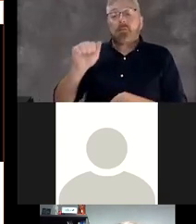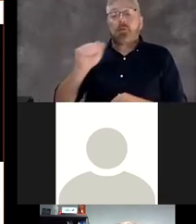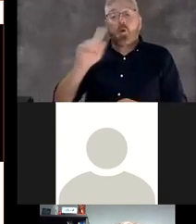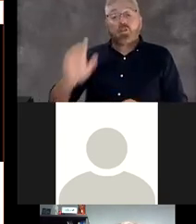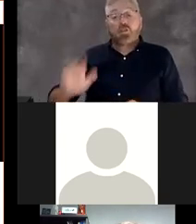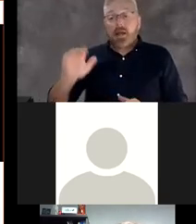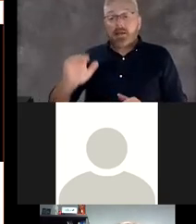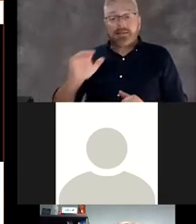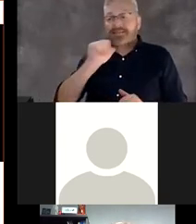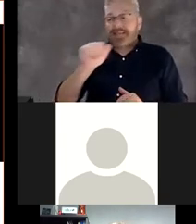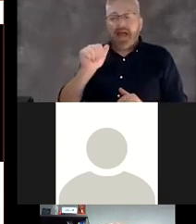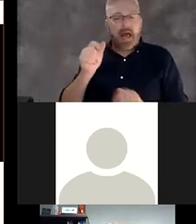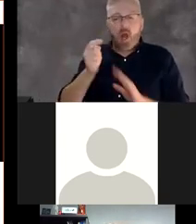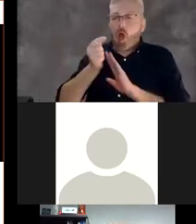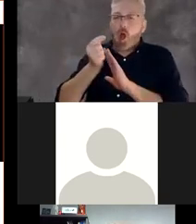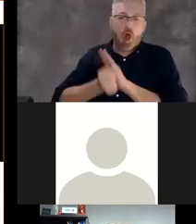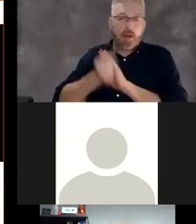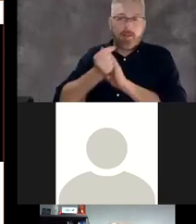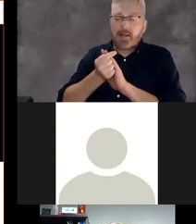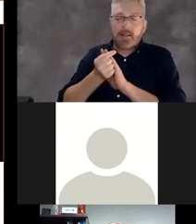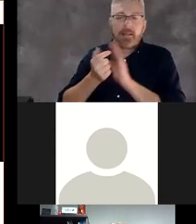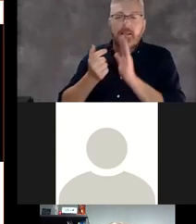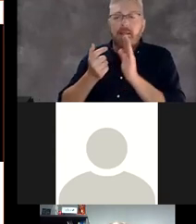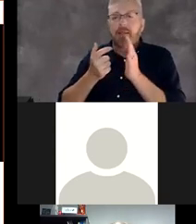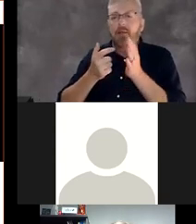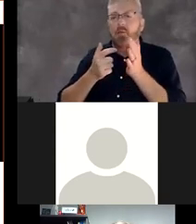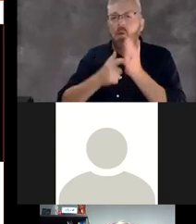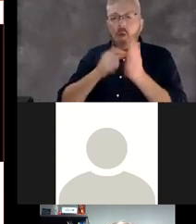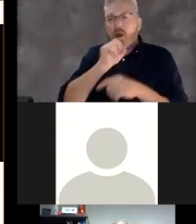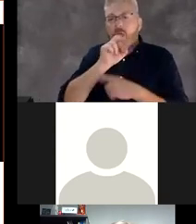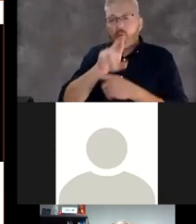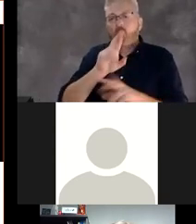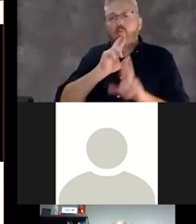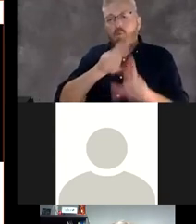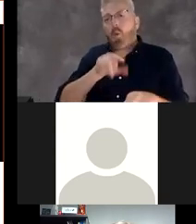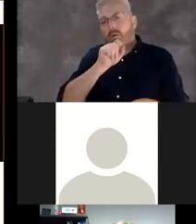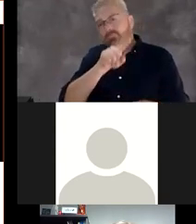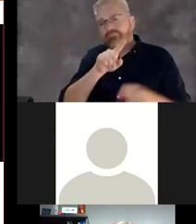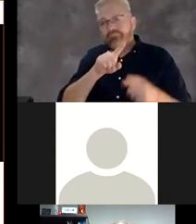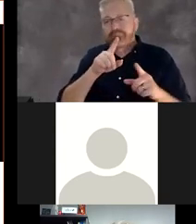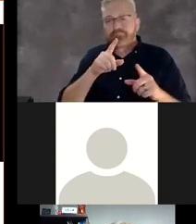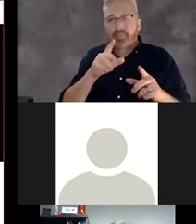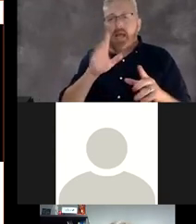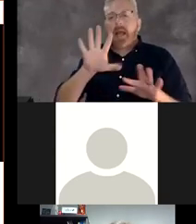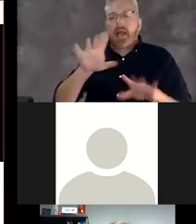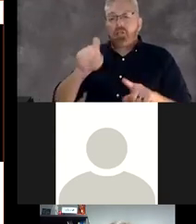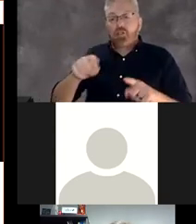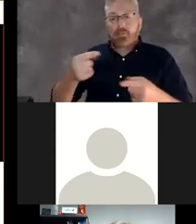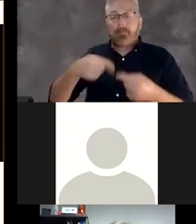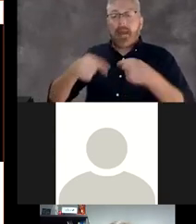NOT AUTOMATICALLY REQUIRE A REPORT TO MANDATORY REPORTERS. I SHOULD BACK UP AND SAY MOST OF YOU INDICATED YOU ARE SEXUAL